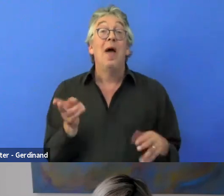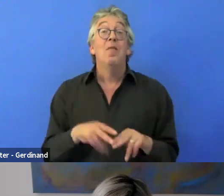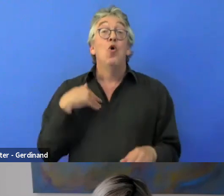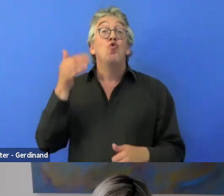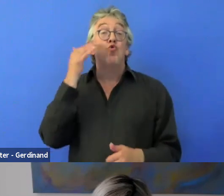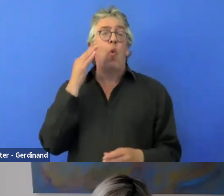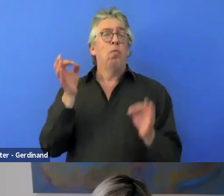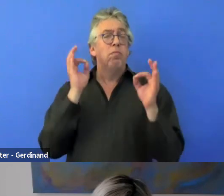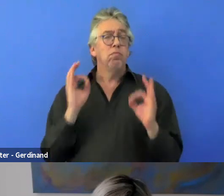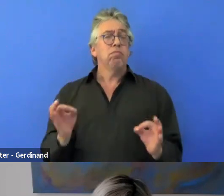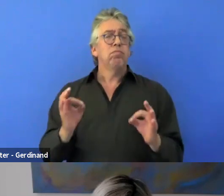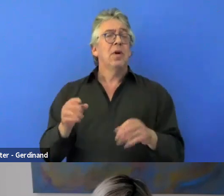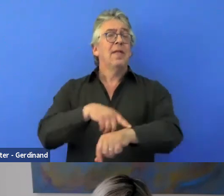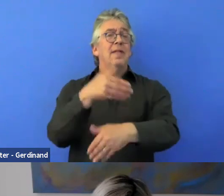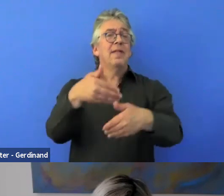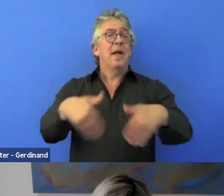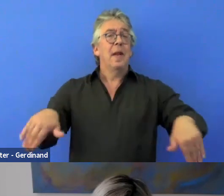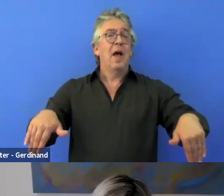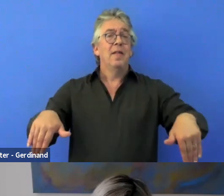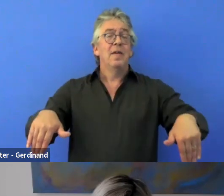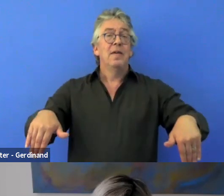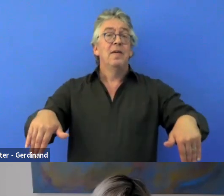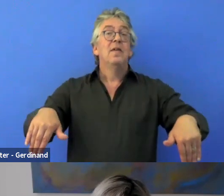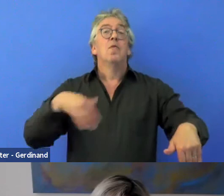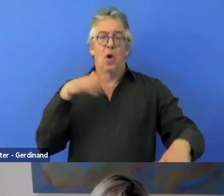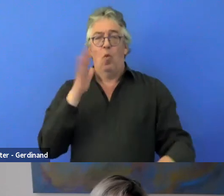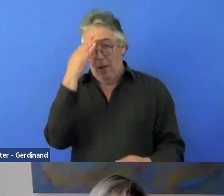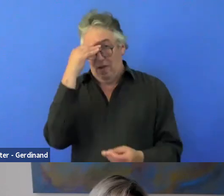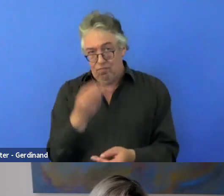I think we managed to answer all the questions. Great timing.